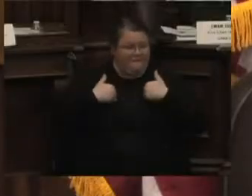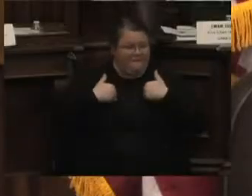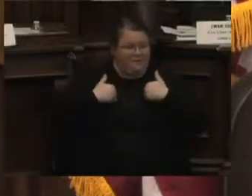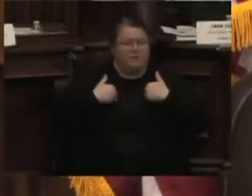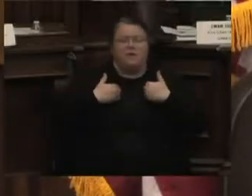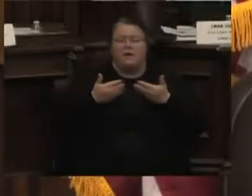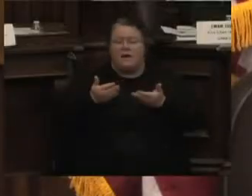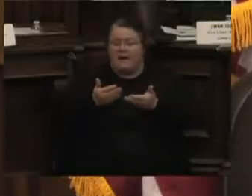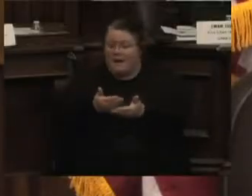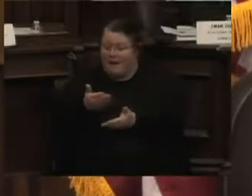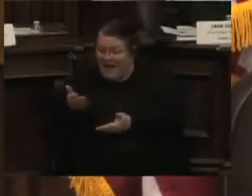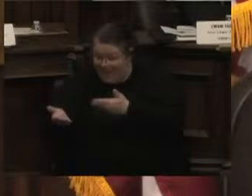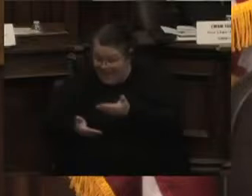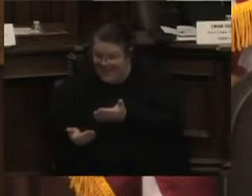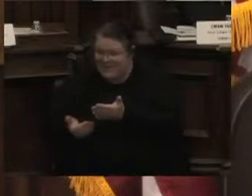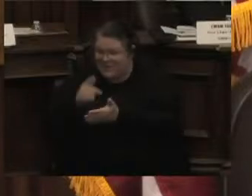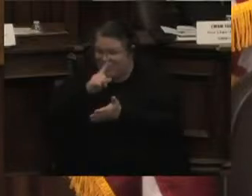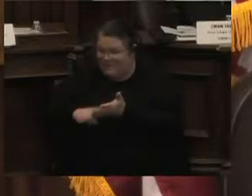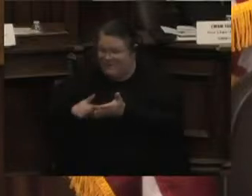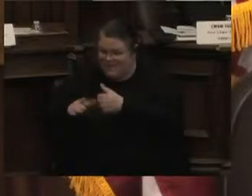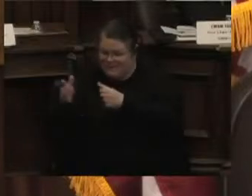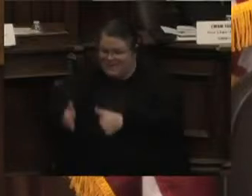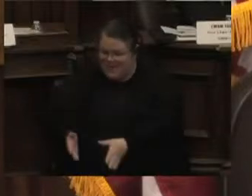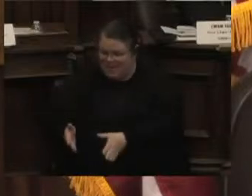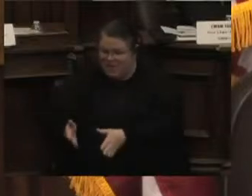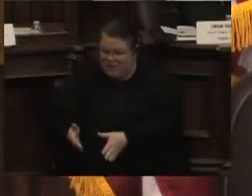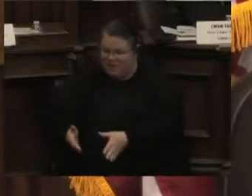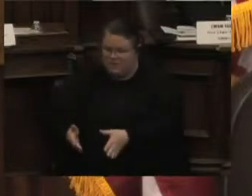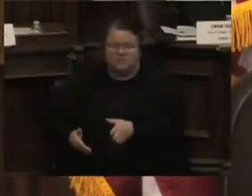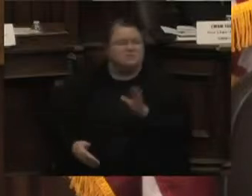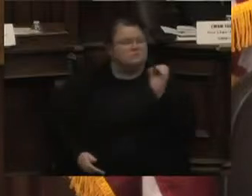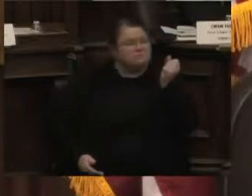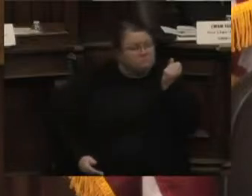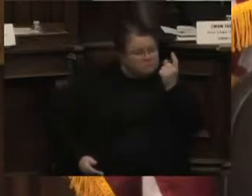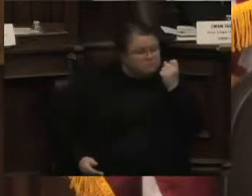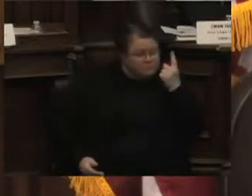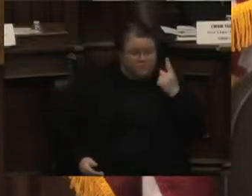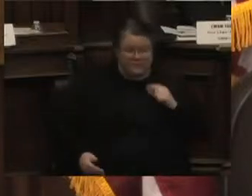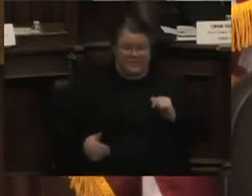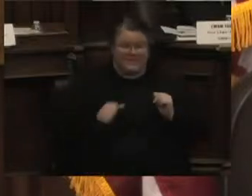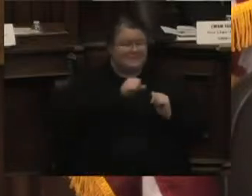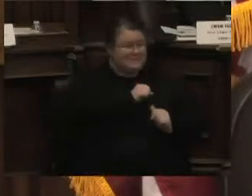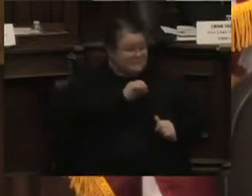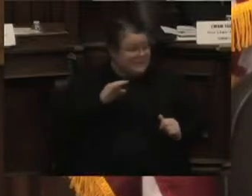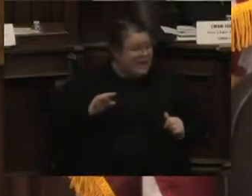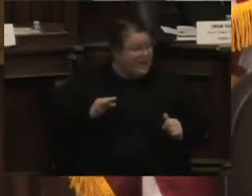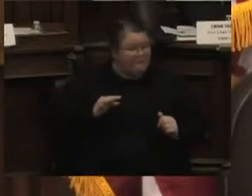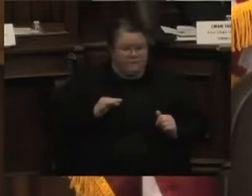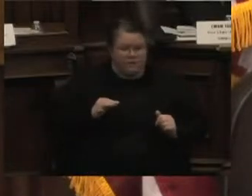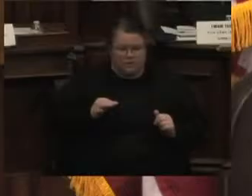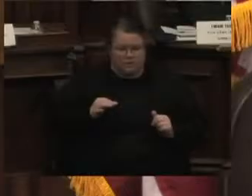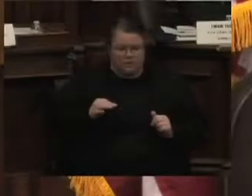investigation powers back and